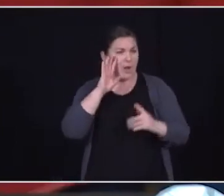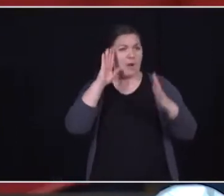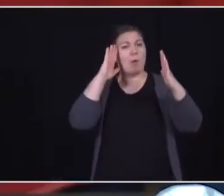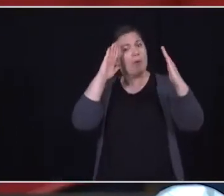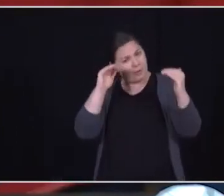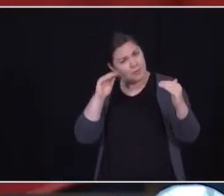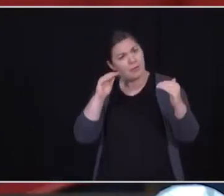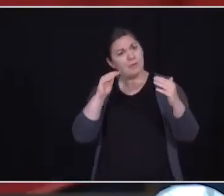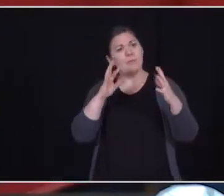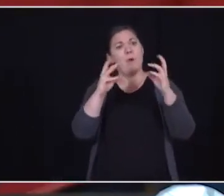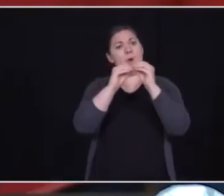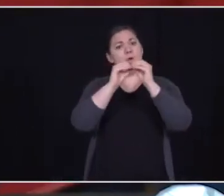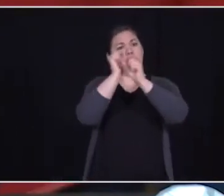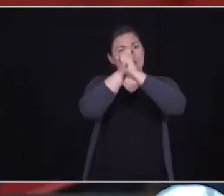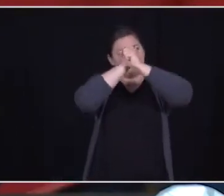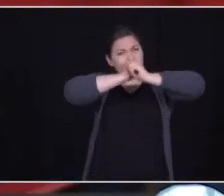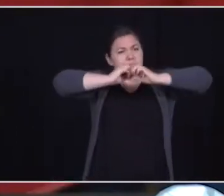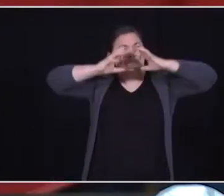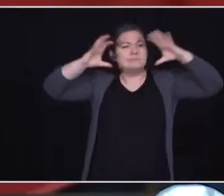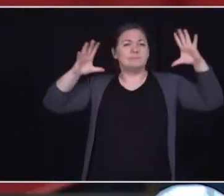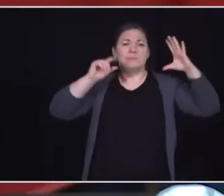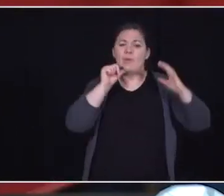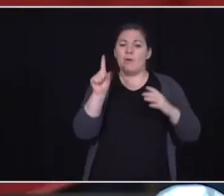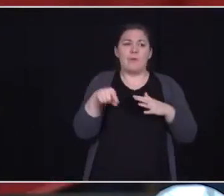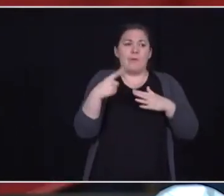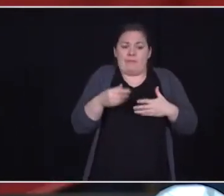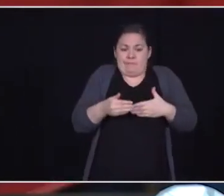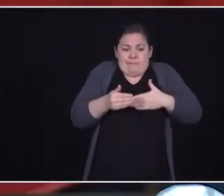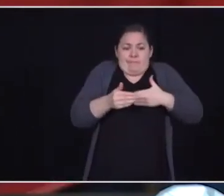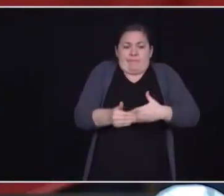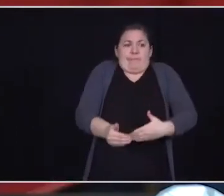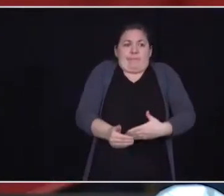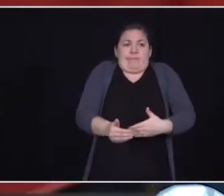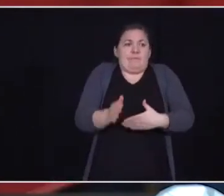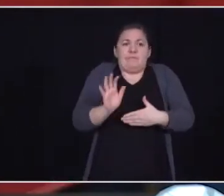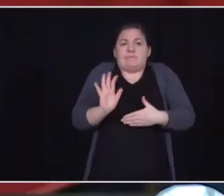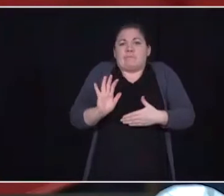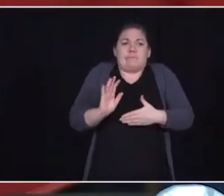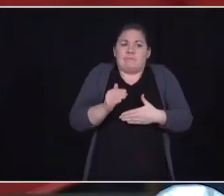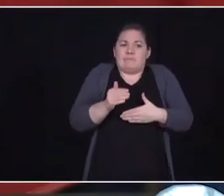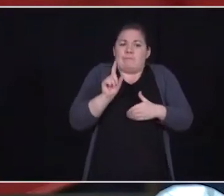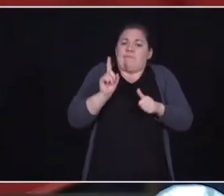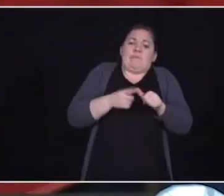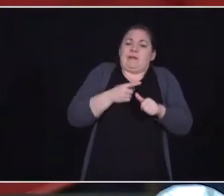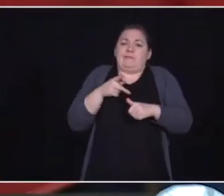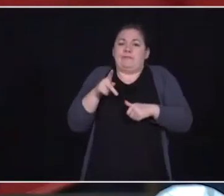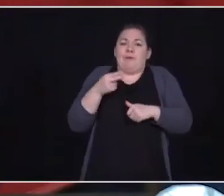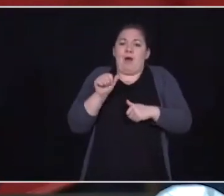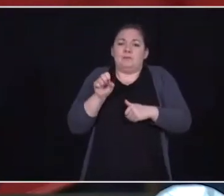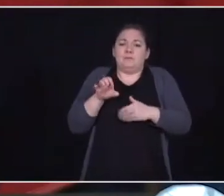that population of that group and the vulnerabilities associated with them and other risks that are associated as well is potentially iniquities, where do those all fit